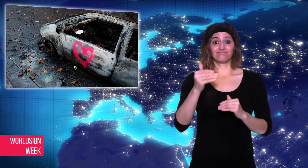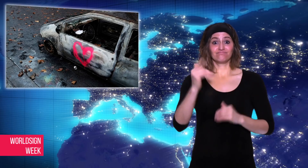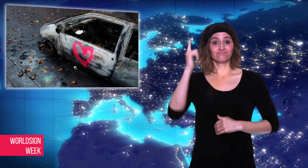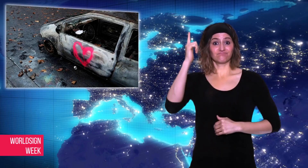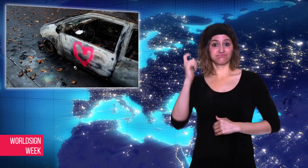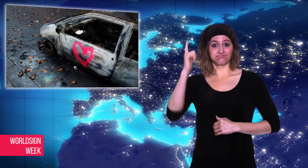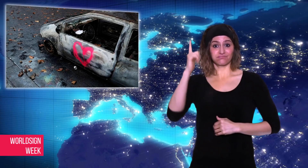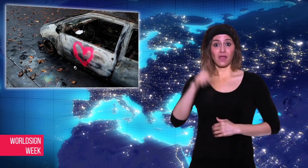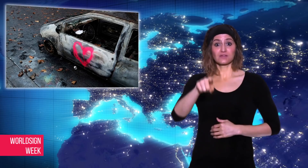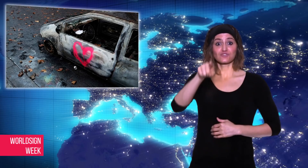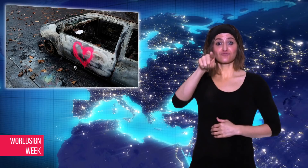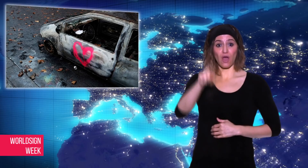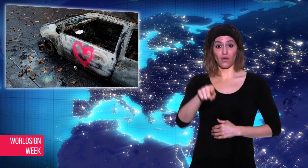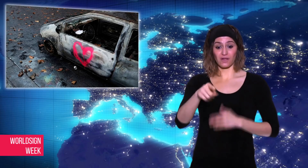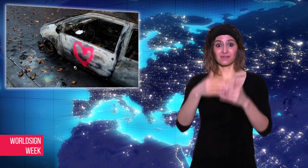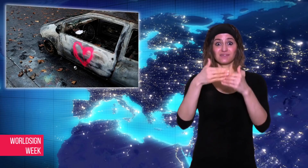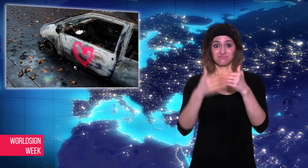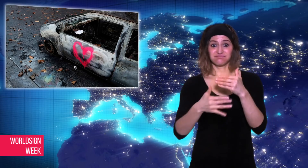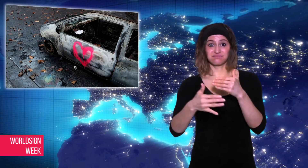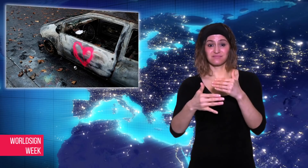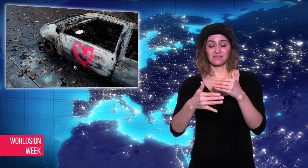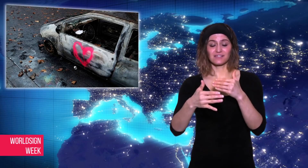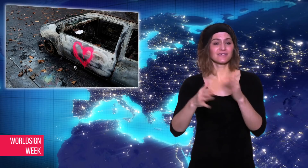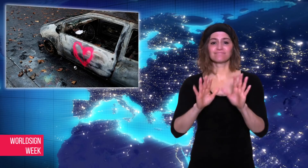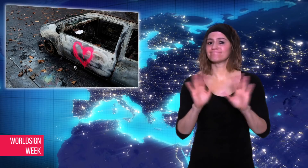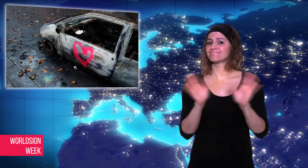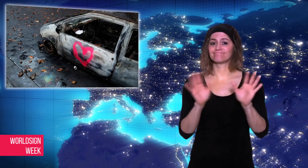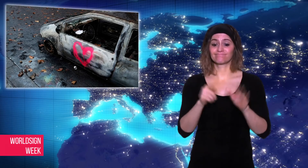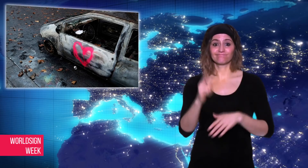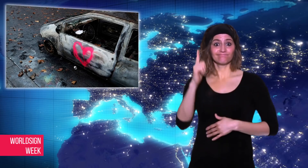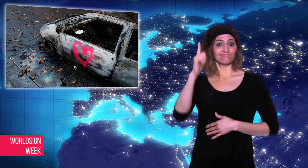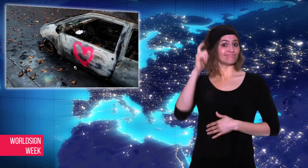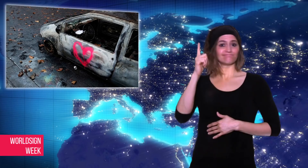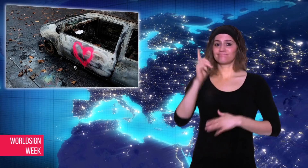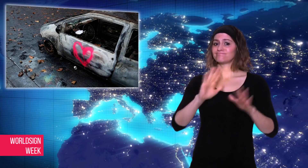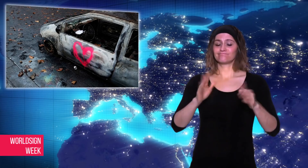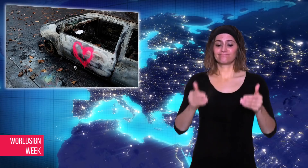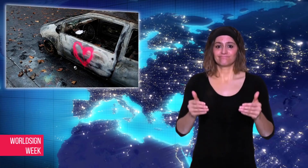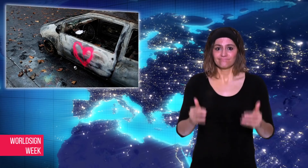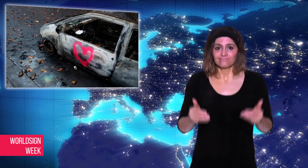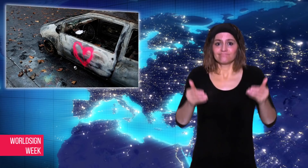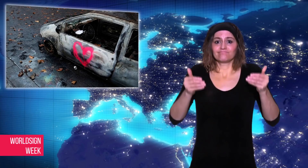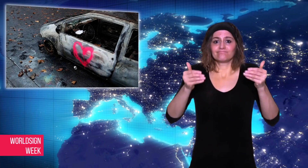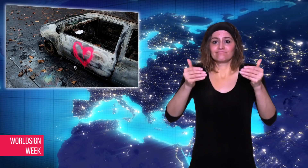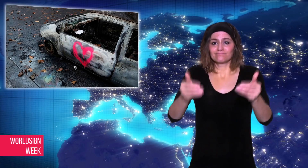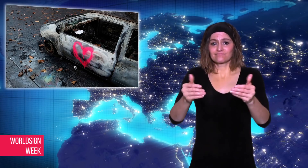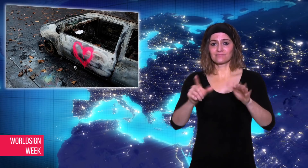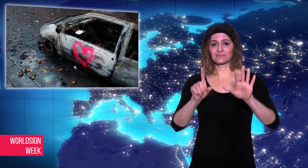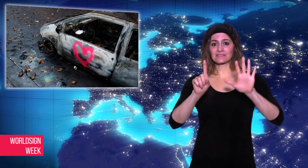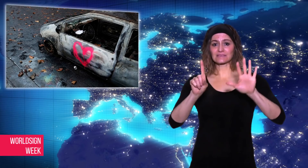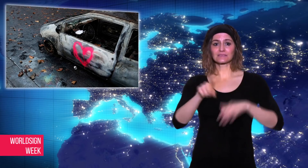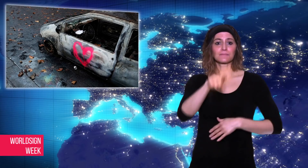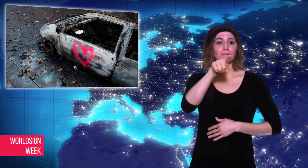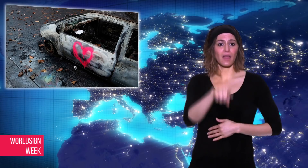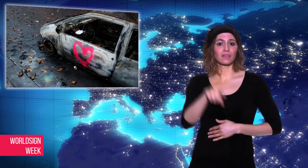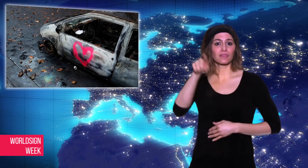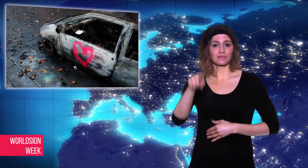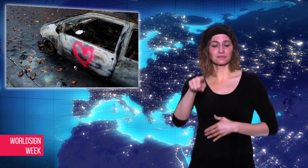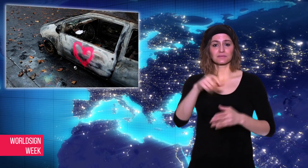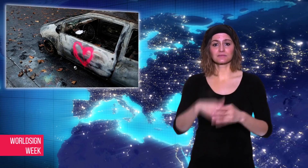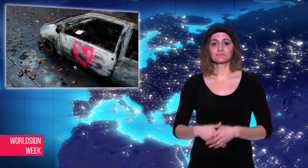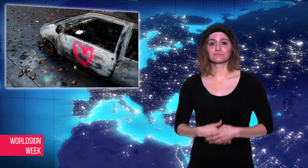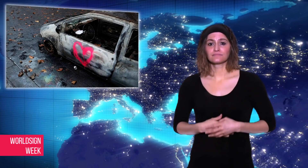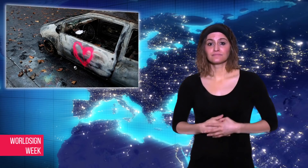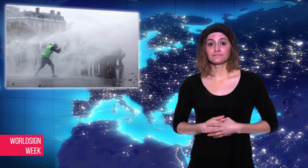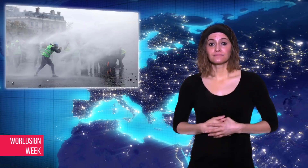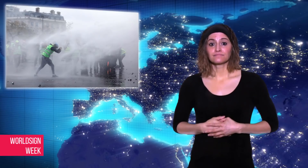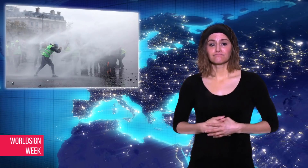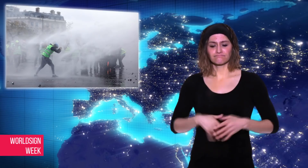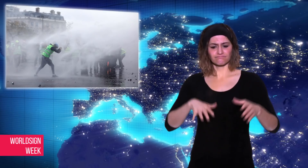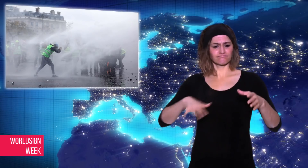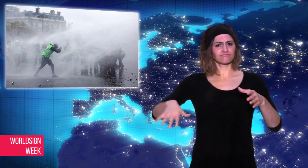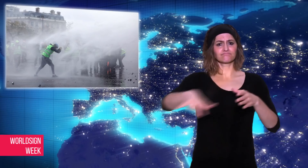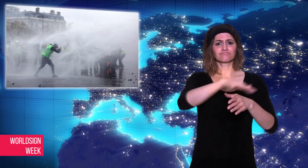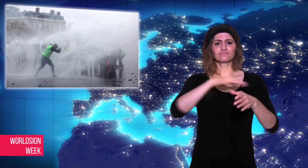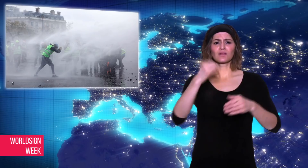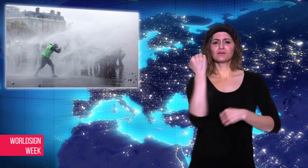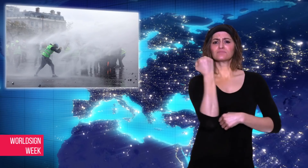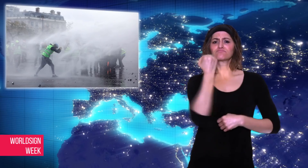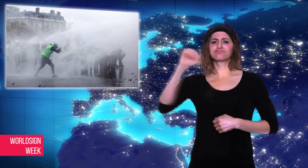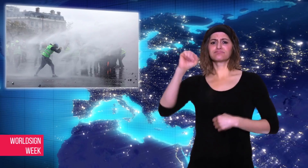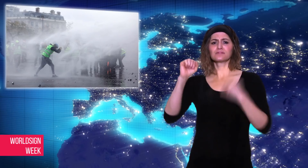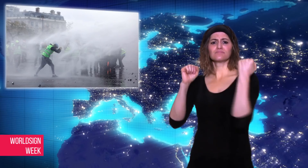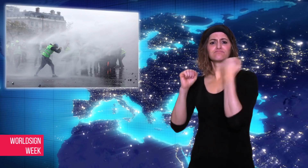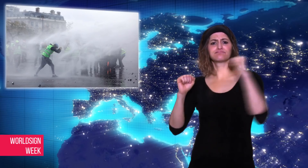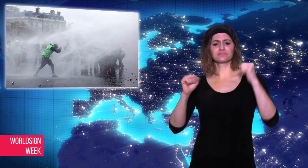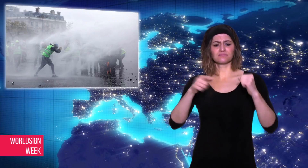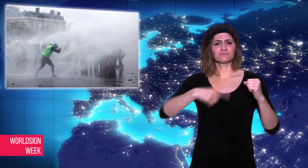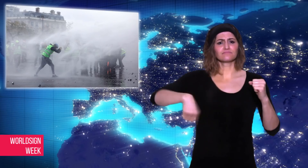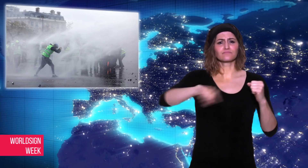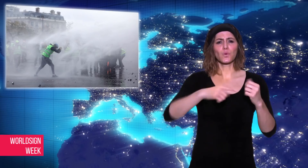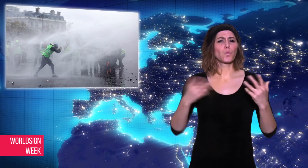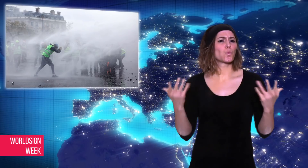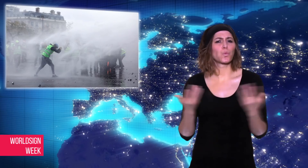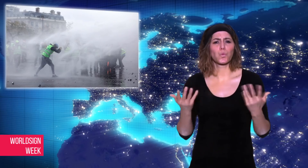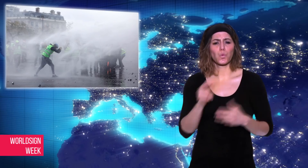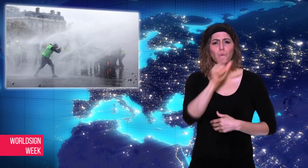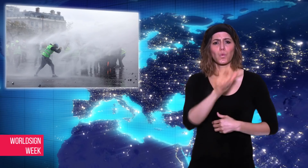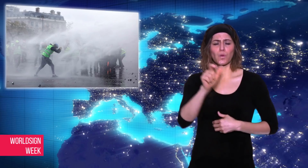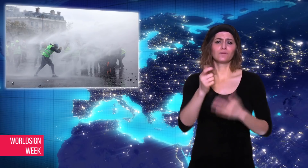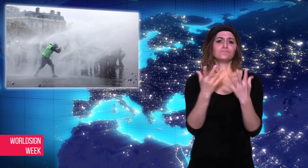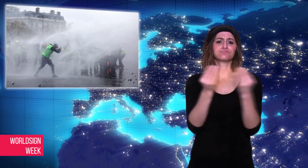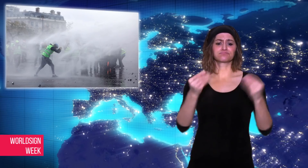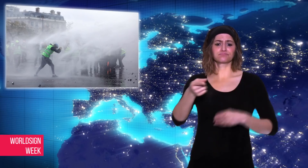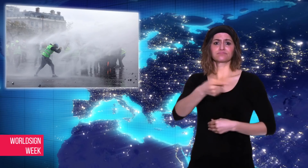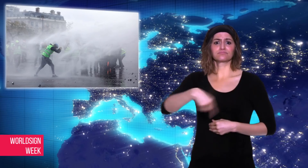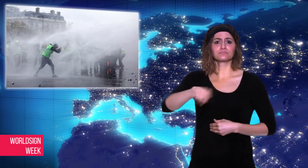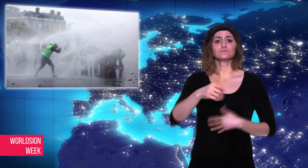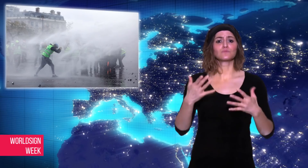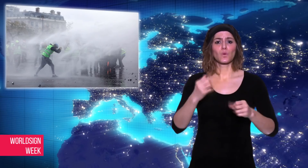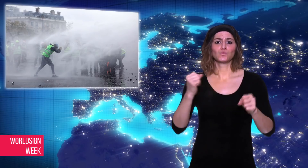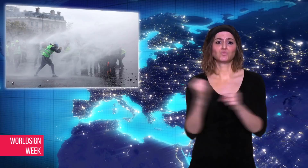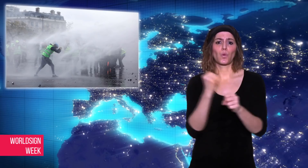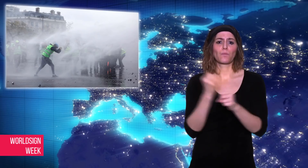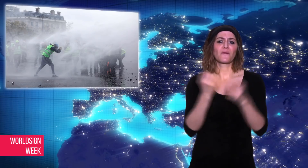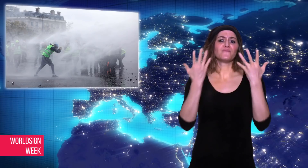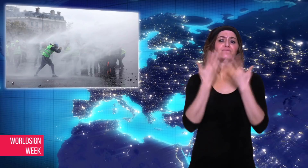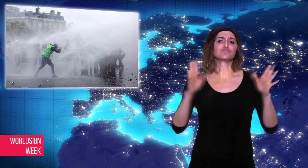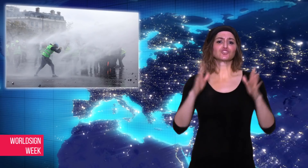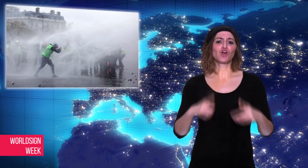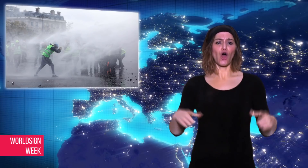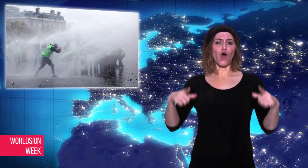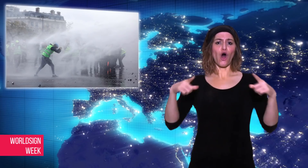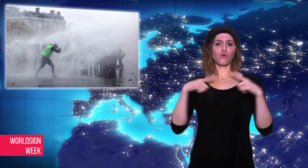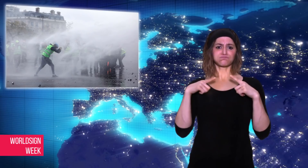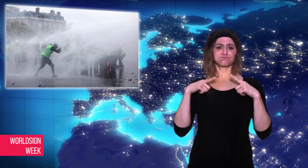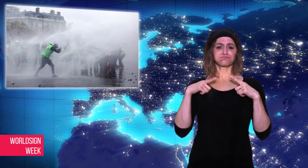Protestors - mostly retirees, self-employed, artists, and